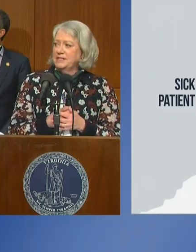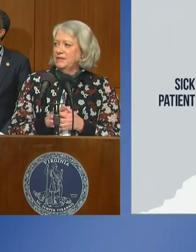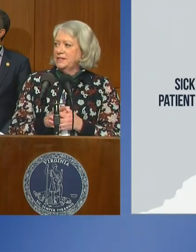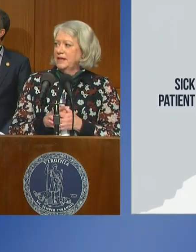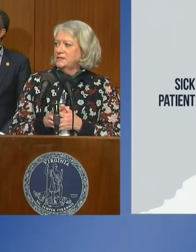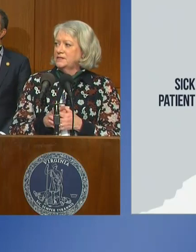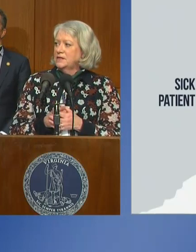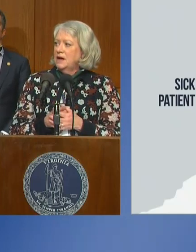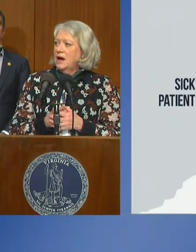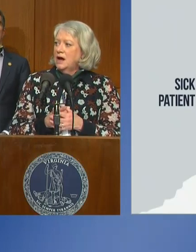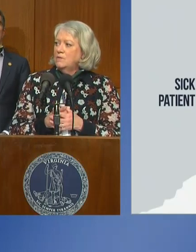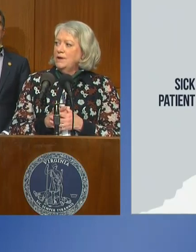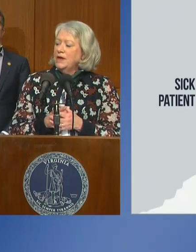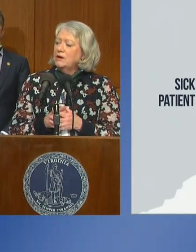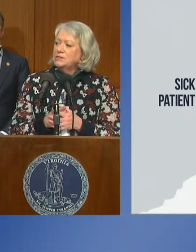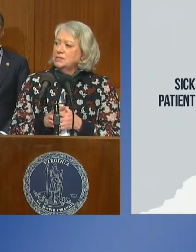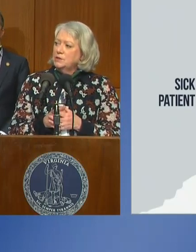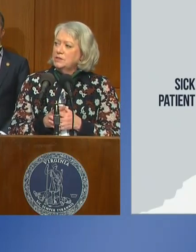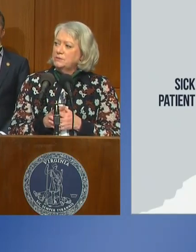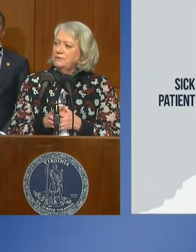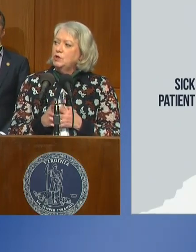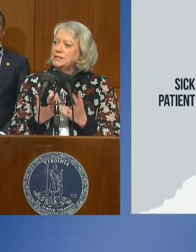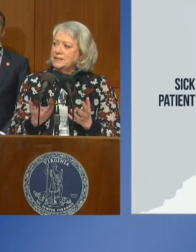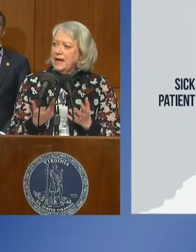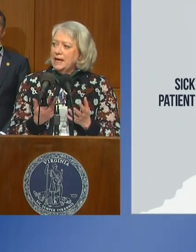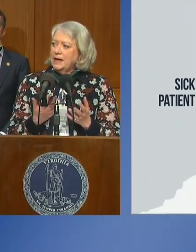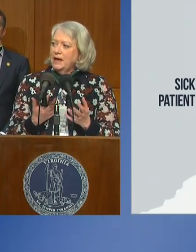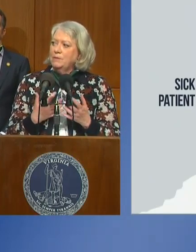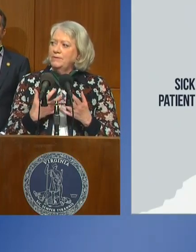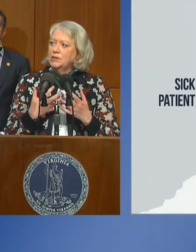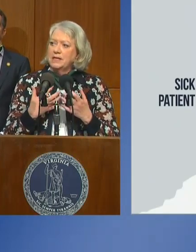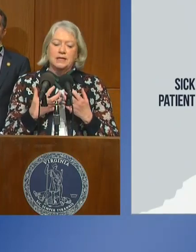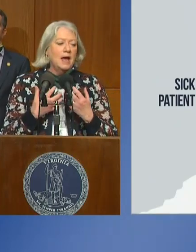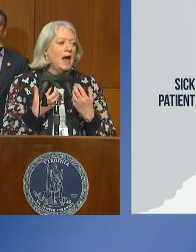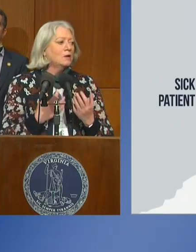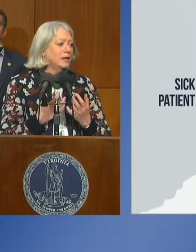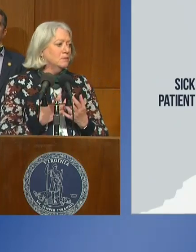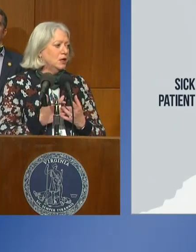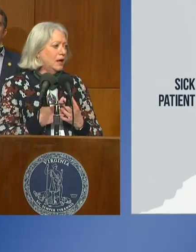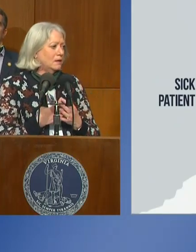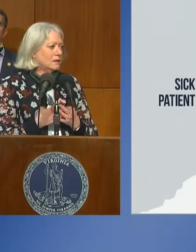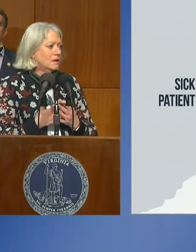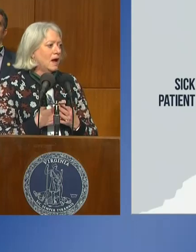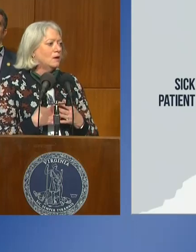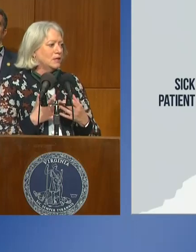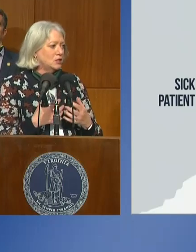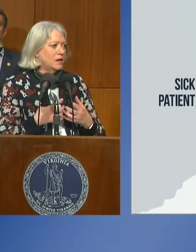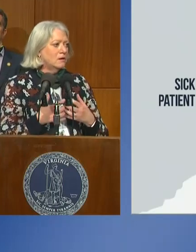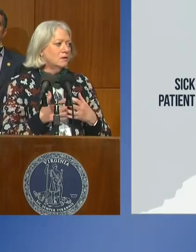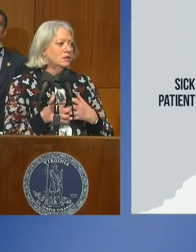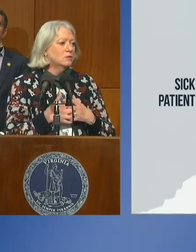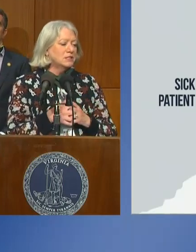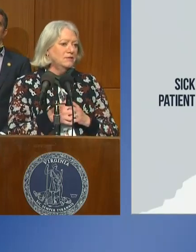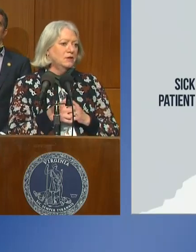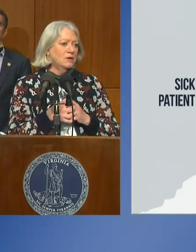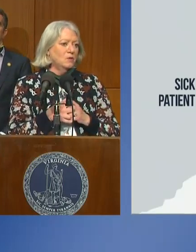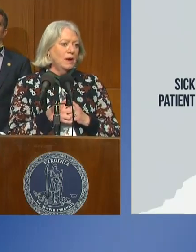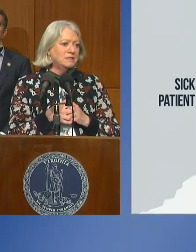KNOW WHY SHOULD I GO AND THEY NEED TO KNOW THE OUTCOME OF WHEN THEY RECEIVE THAT TEST- WITHIN ALSO IS WE'VE LOOKED AT